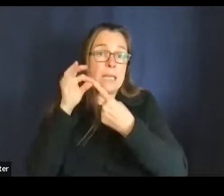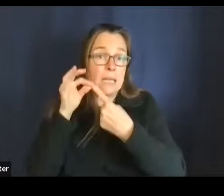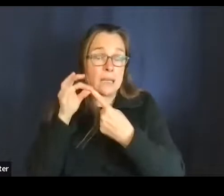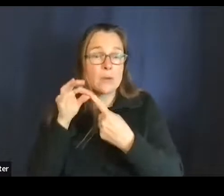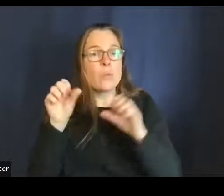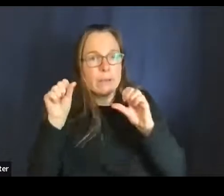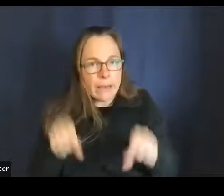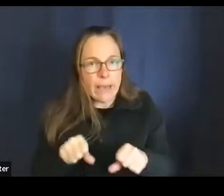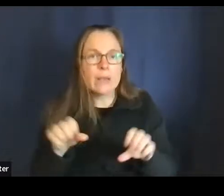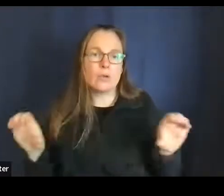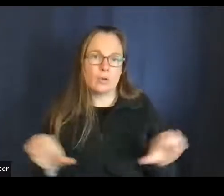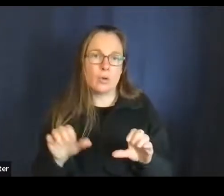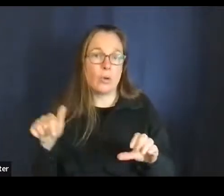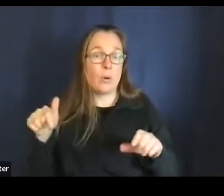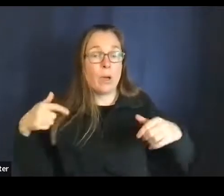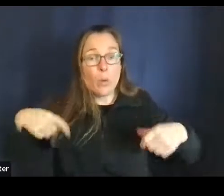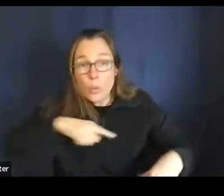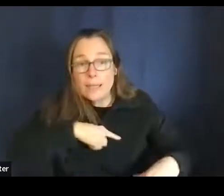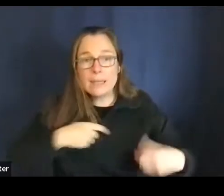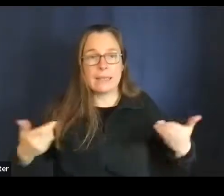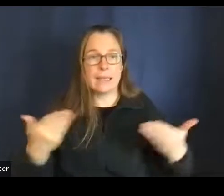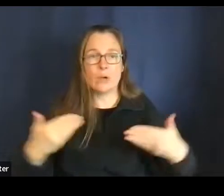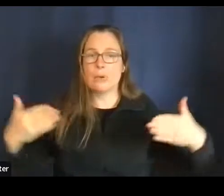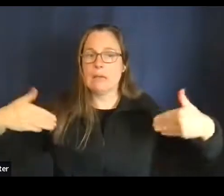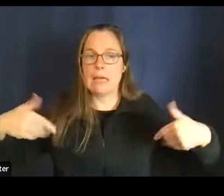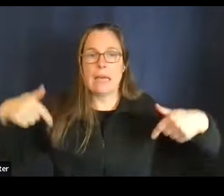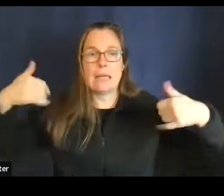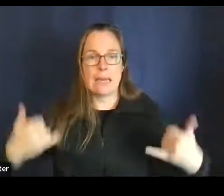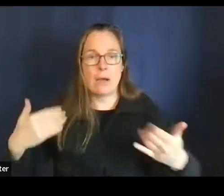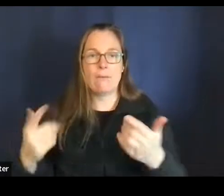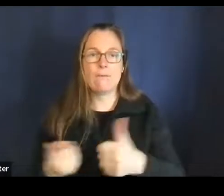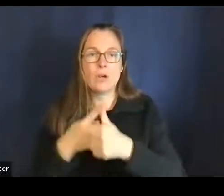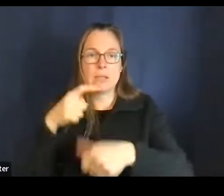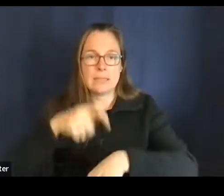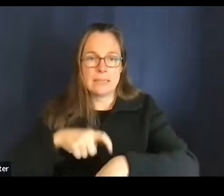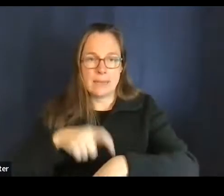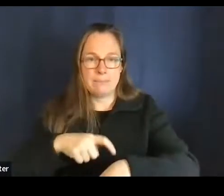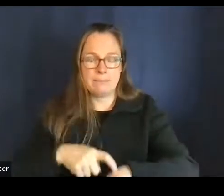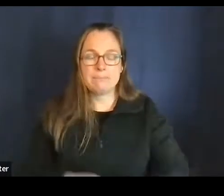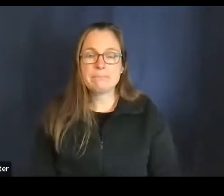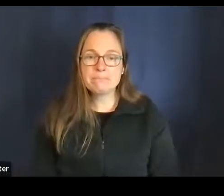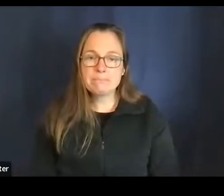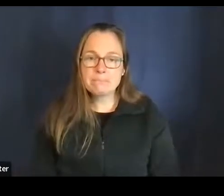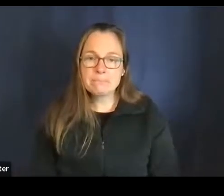But in this case, we haven't done it before. So we're going to be working hard on it. [Off camera] Yeah, it seems like whether it's the specific